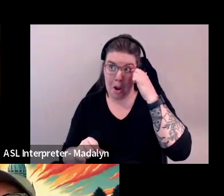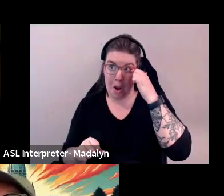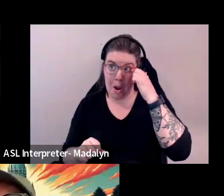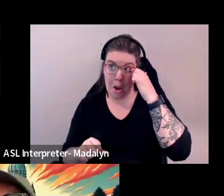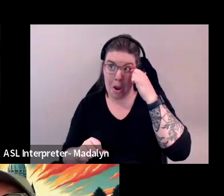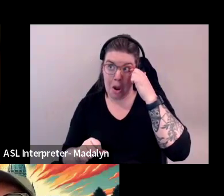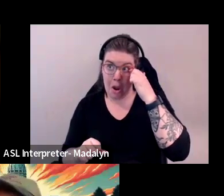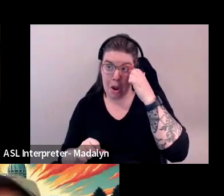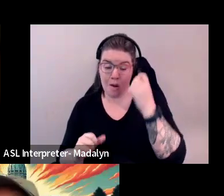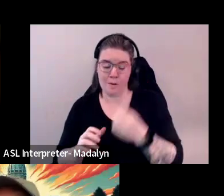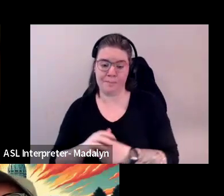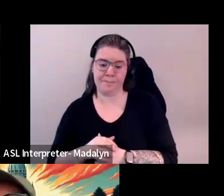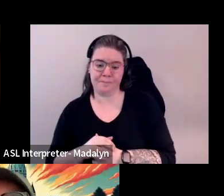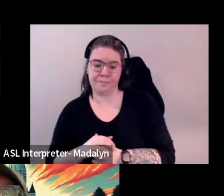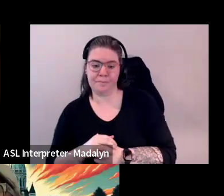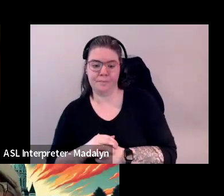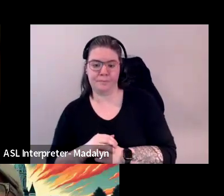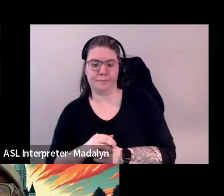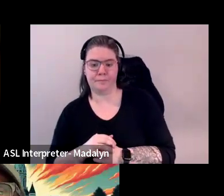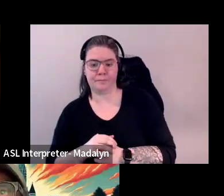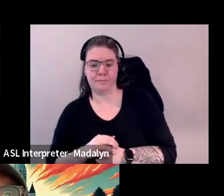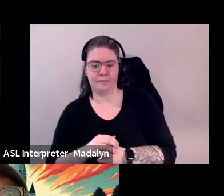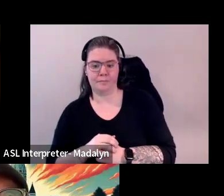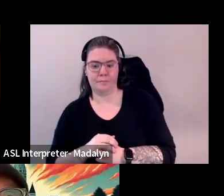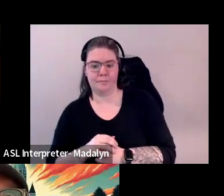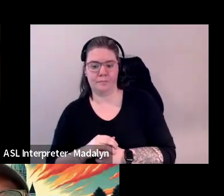Tom Olin: there are still things that people gather and do things.